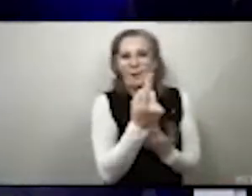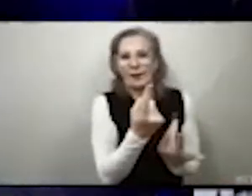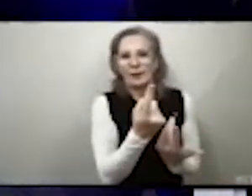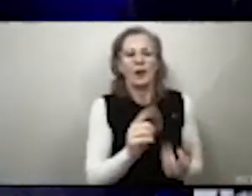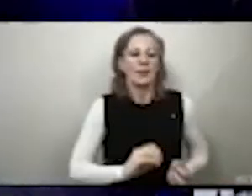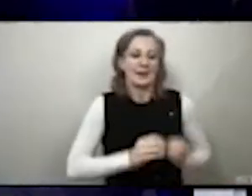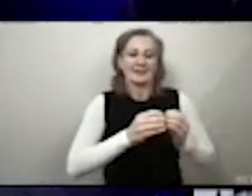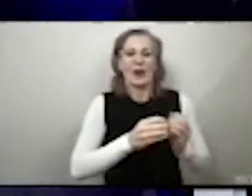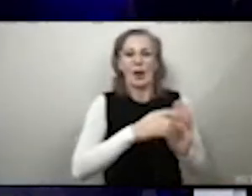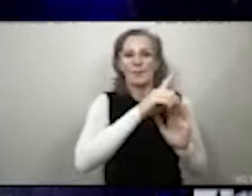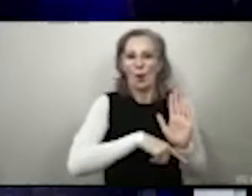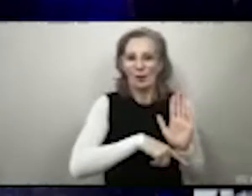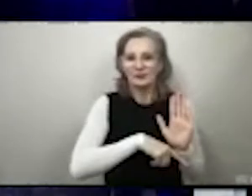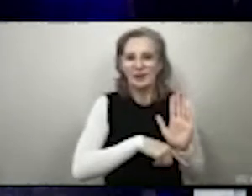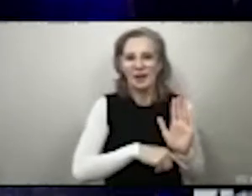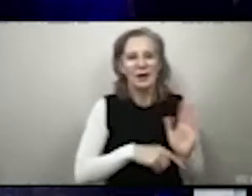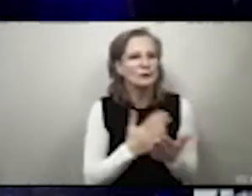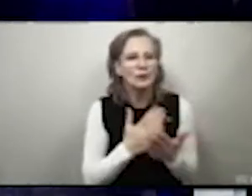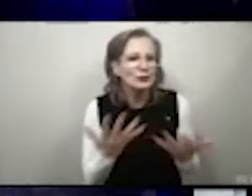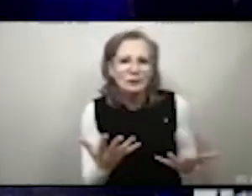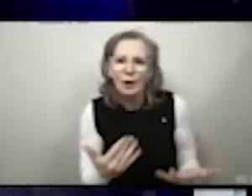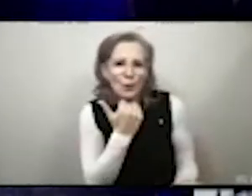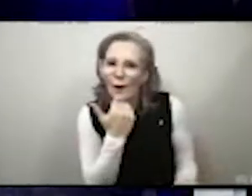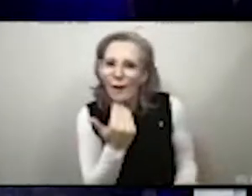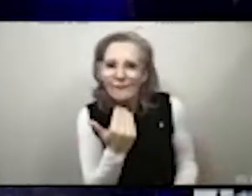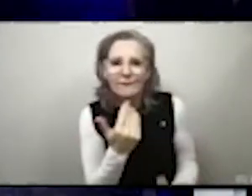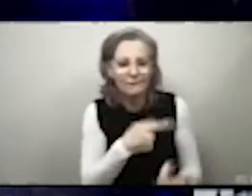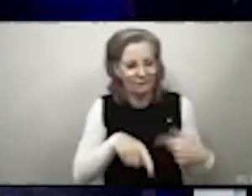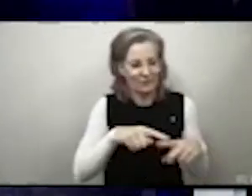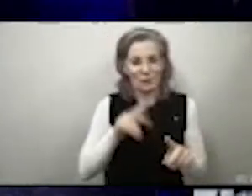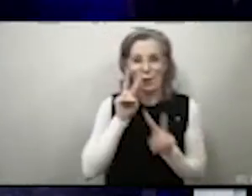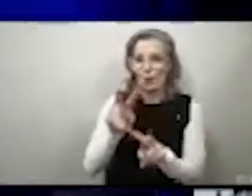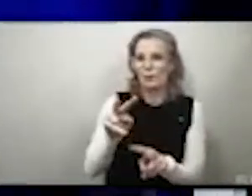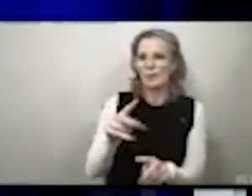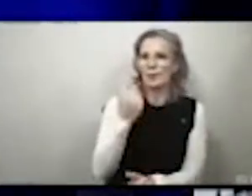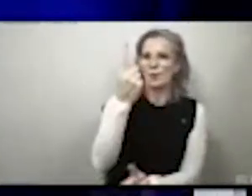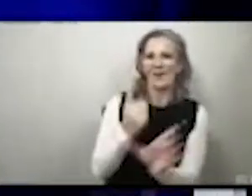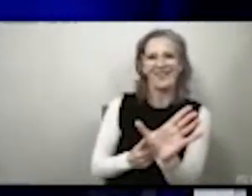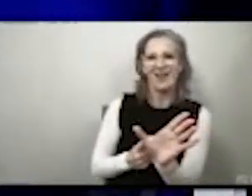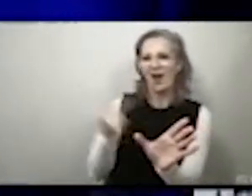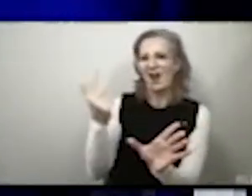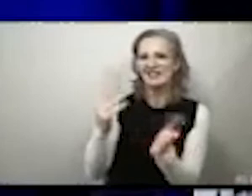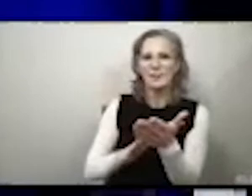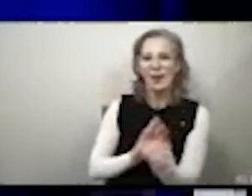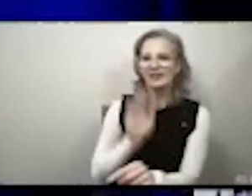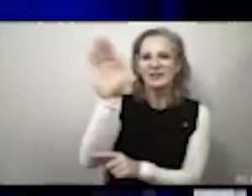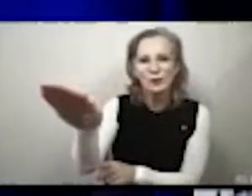We look maybe a year to 18 months ahead a lot of the time, but we're not tending to look 10, 20 years ahead.